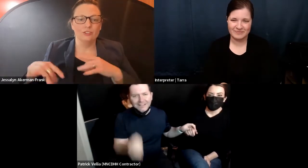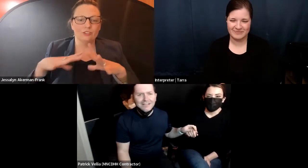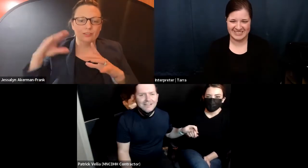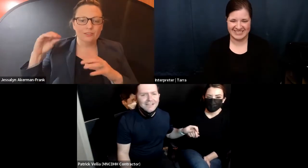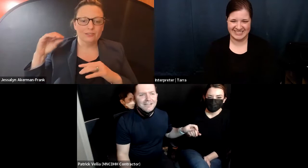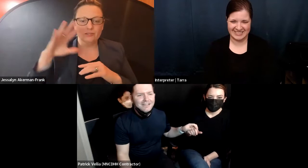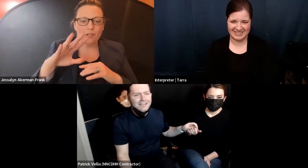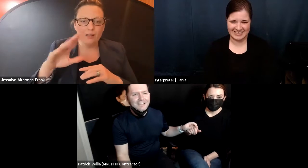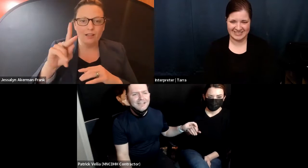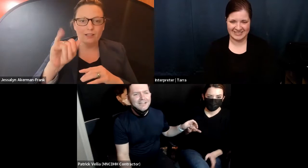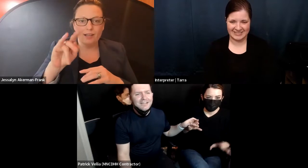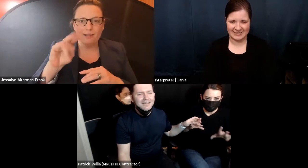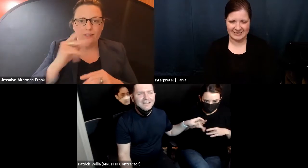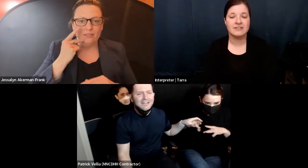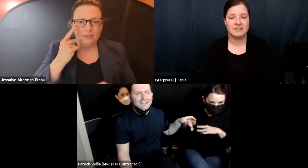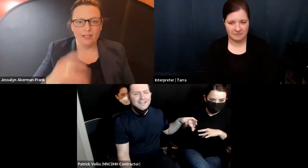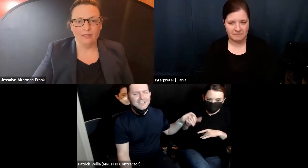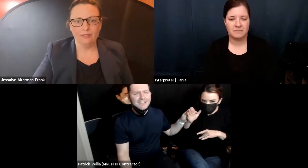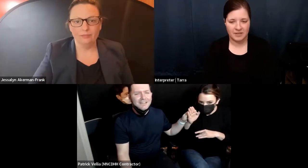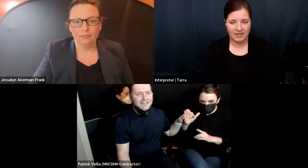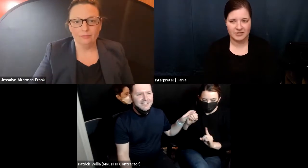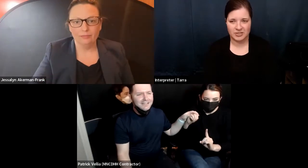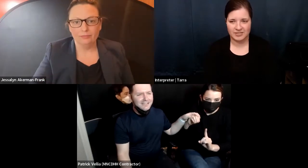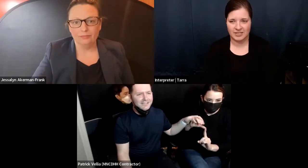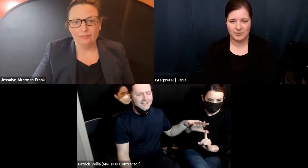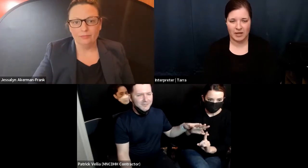Running a harem.